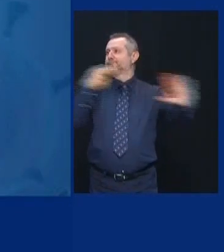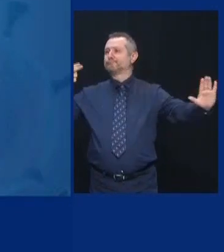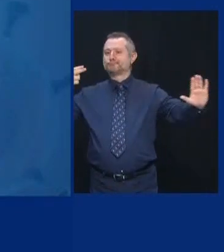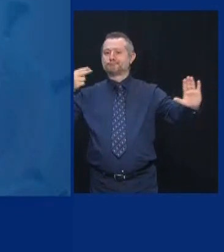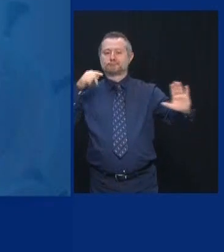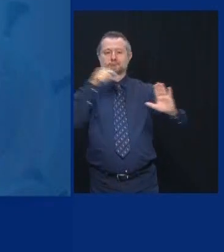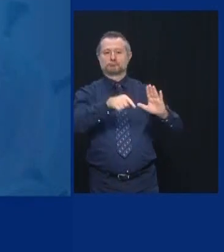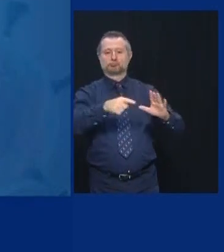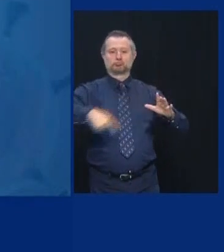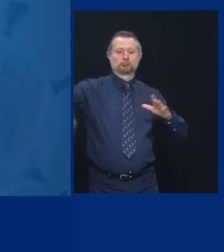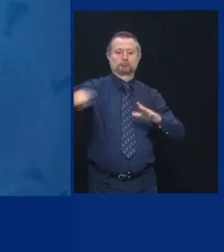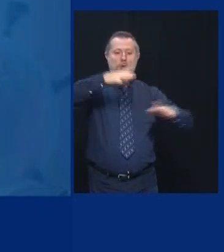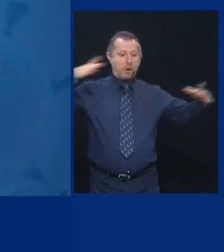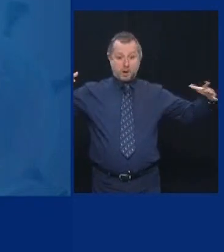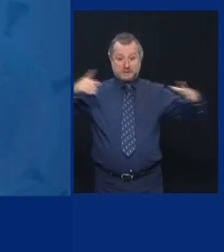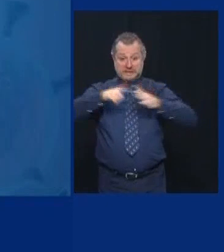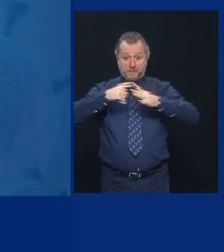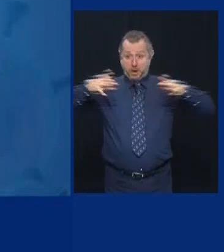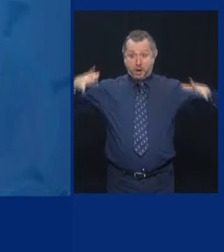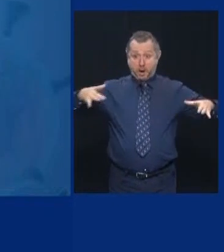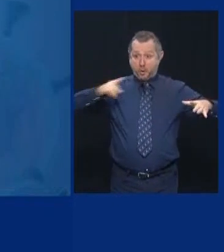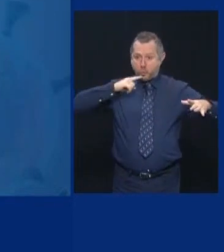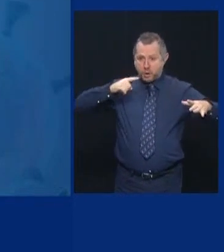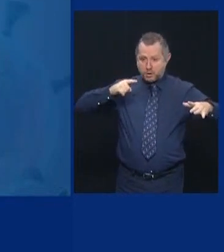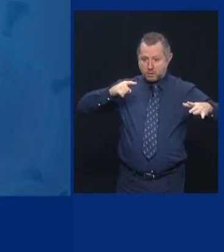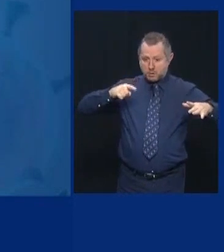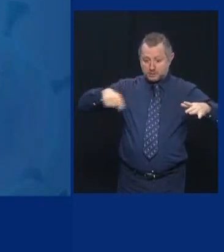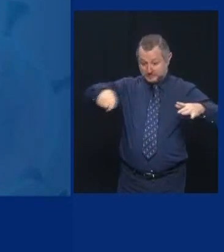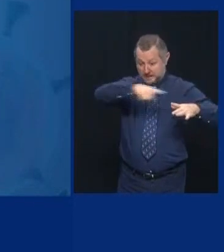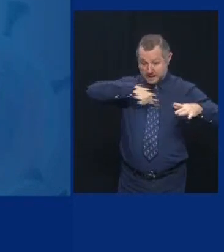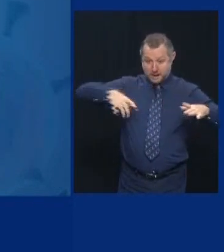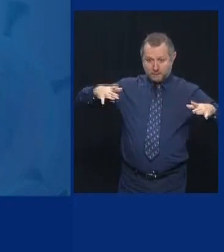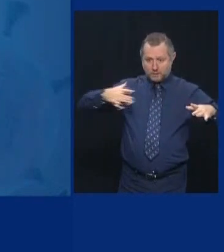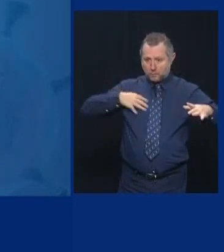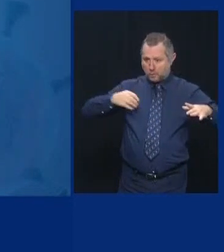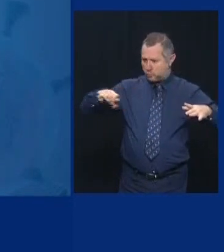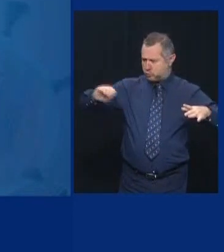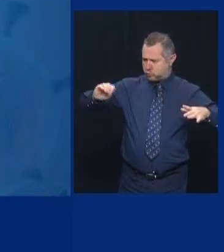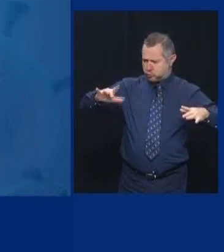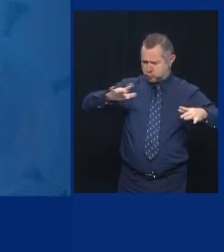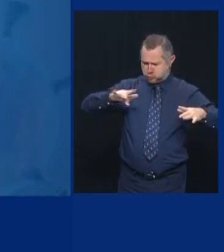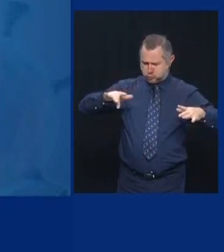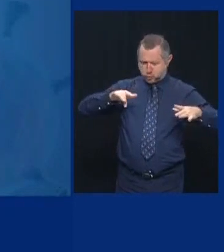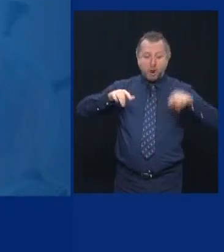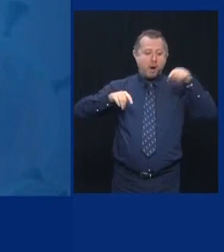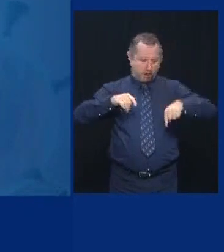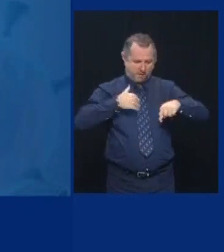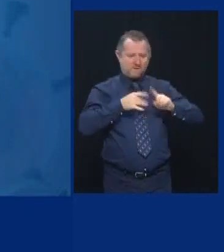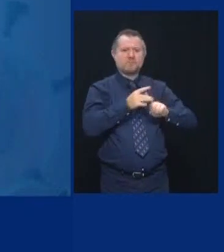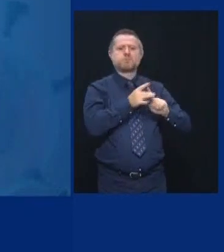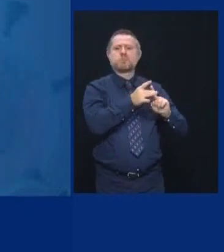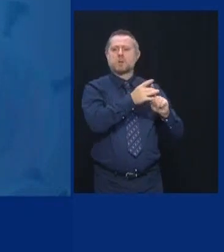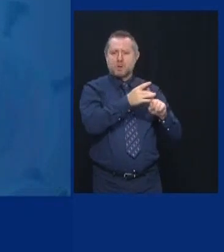MAKE SURE YOU'RE INCLUDING THE RELEVANT ZONE. NOT JUST A ZIP CODE. JUST GO A LITTLE BIGGER.